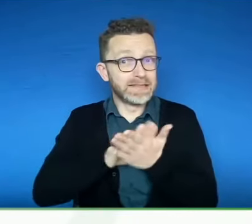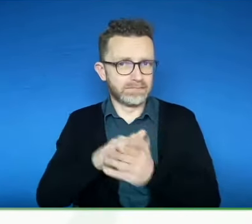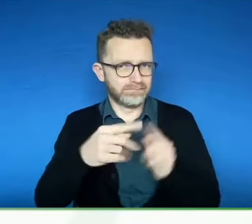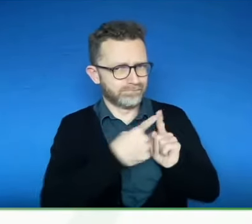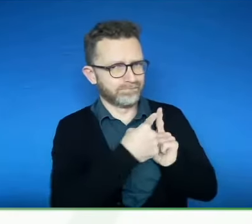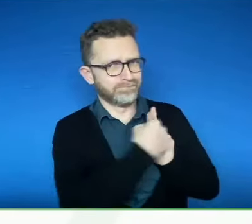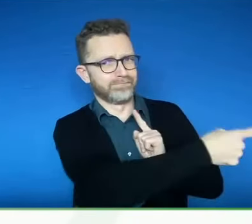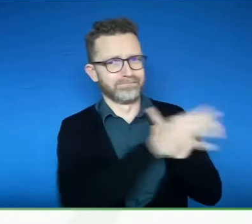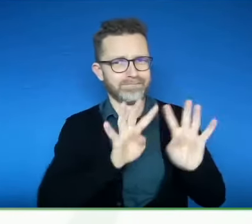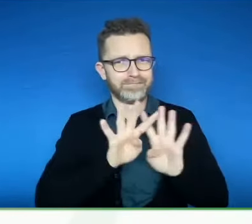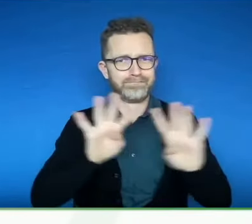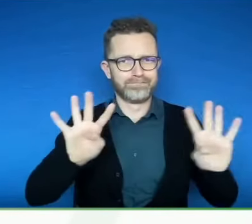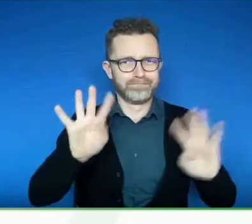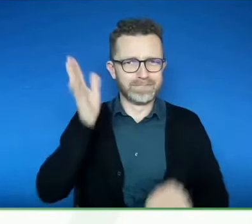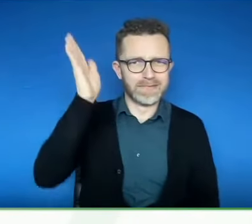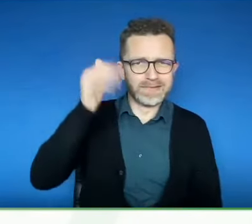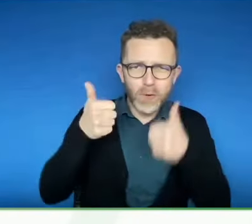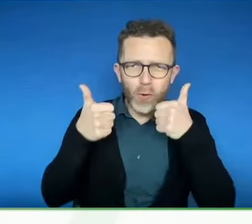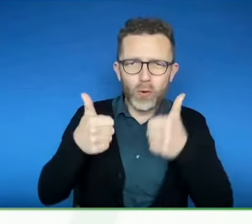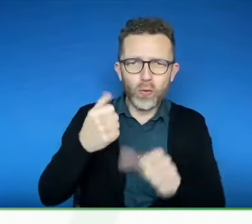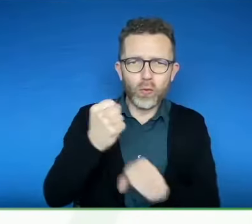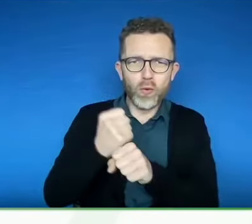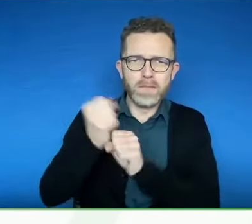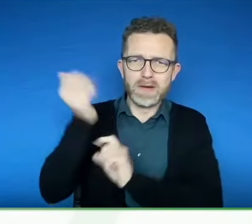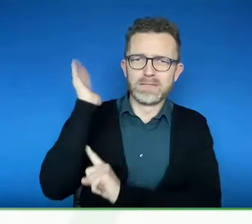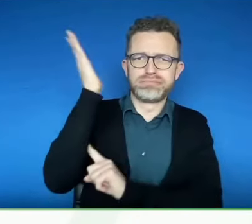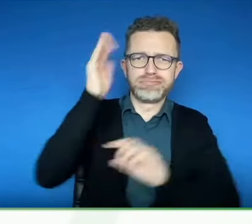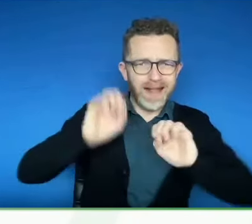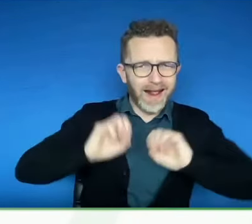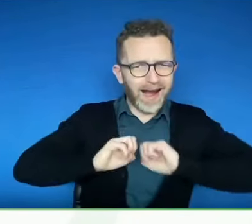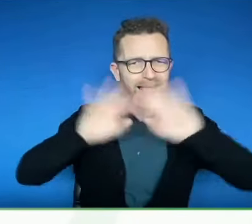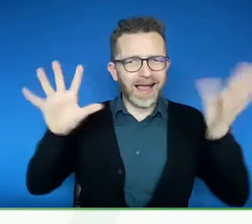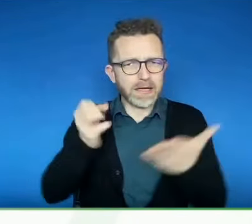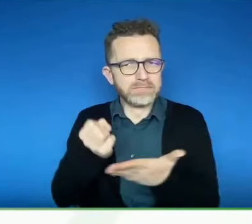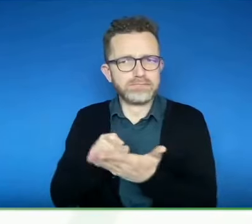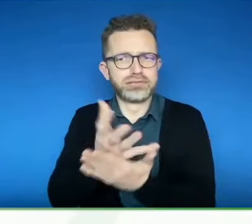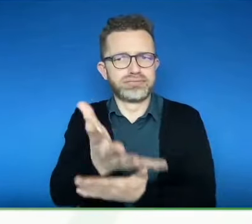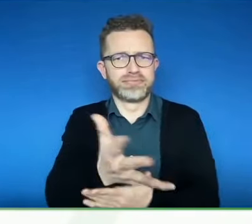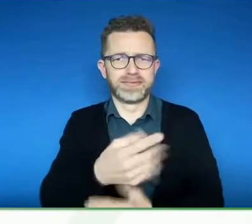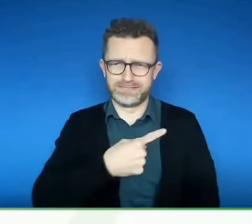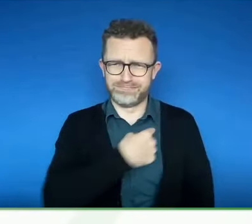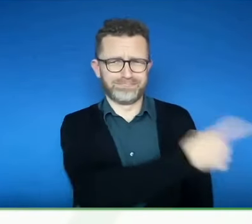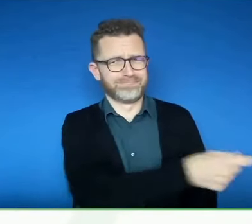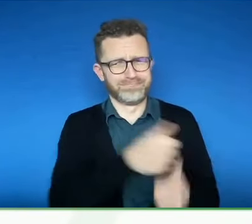I think I'm very happy that we are on time first of all, with so many